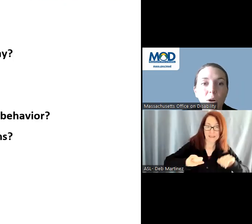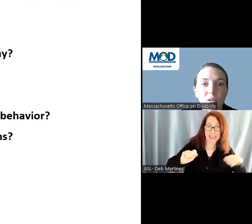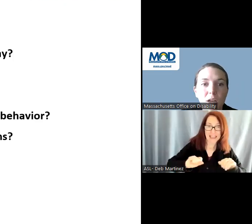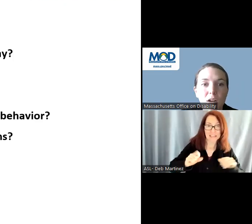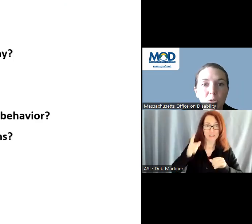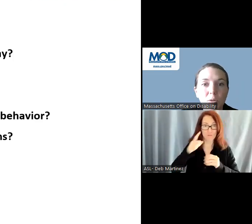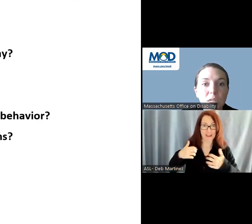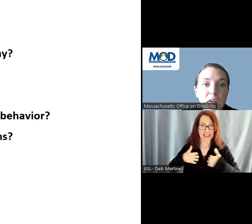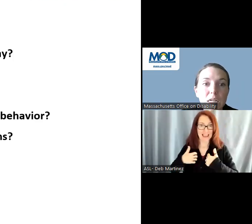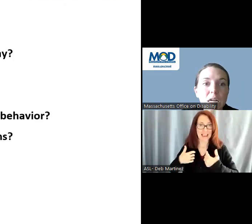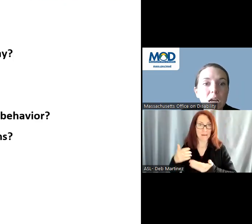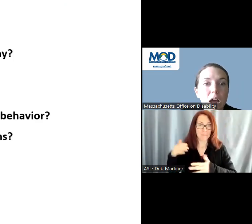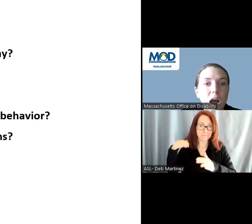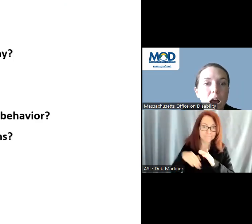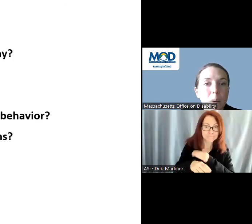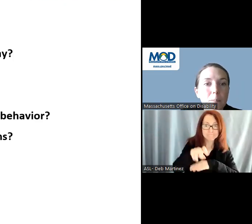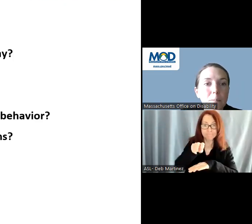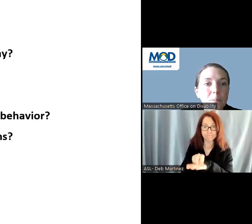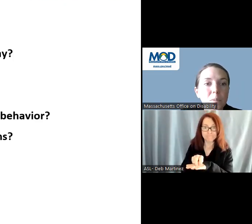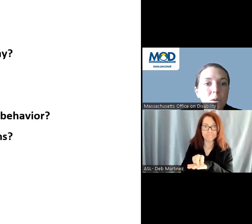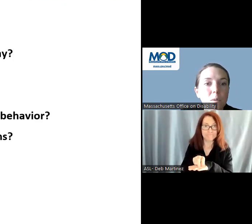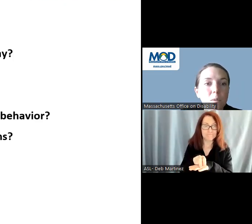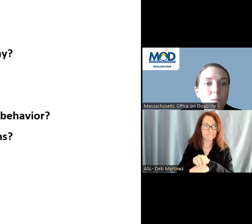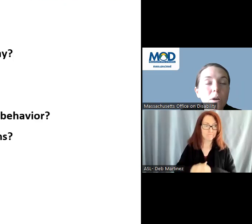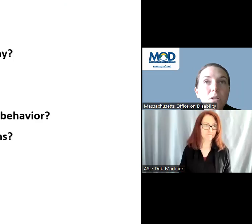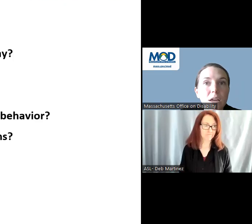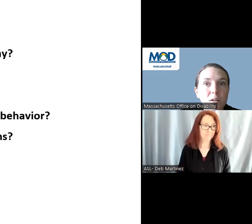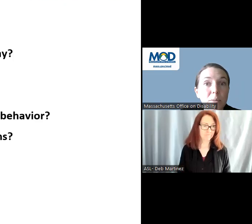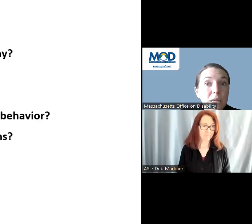um where the animal will sit um will the animal